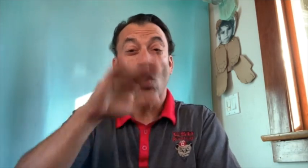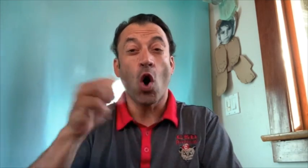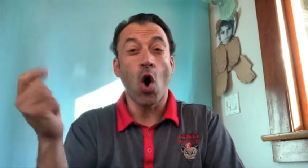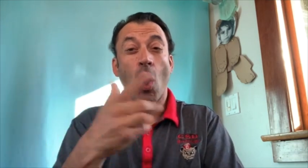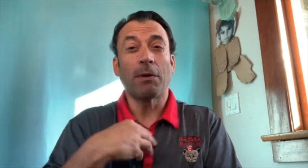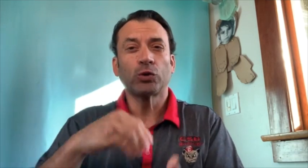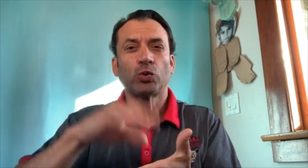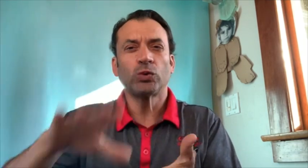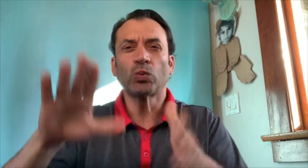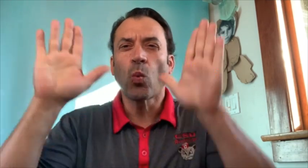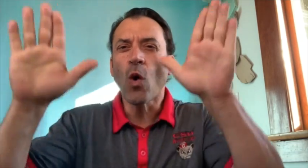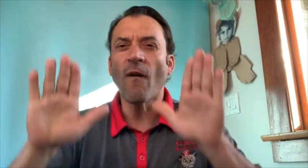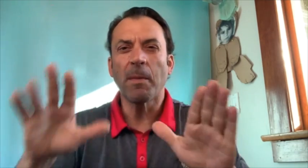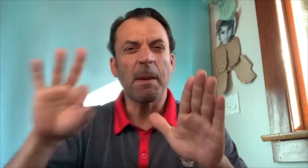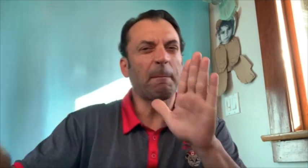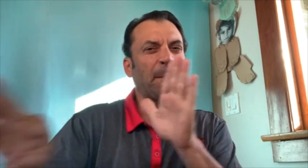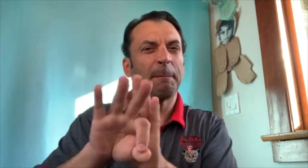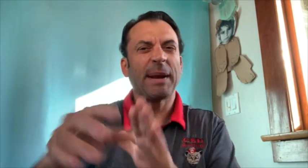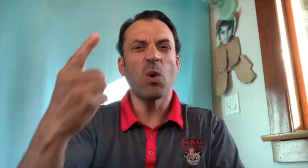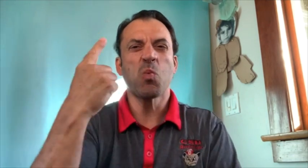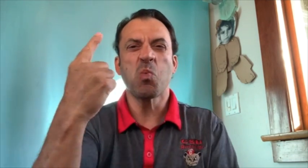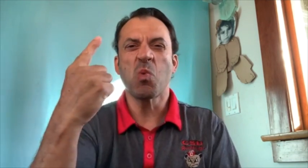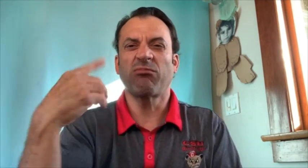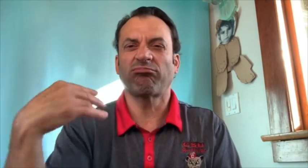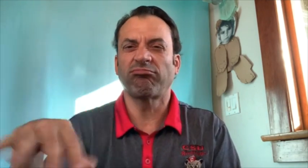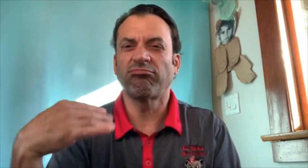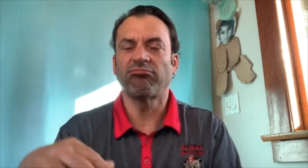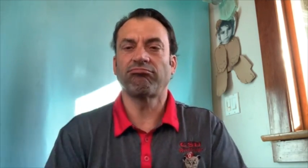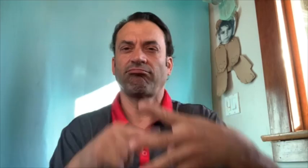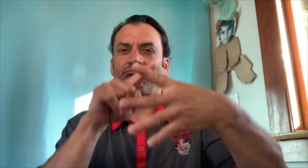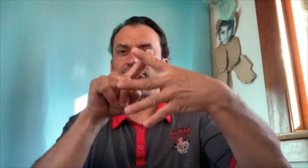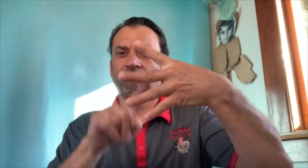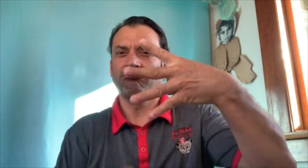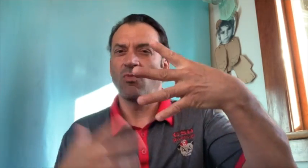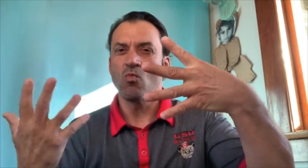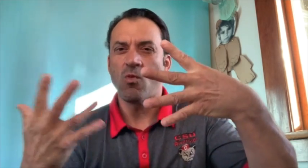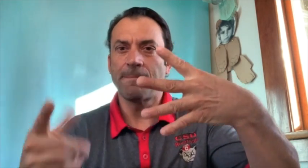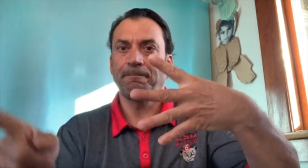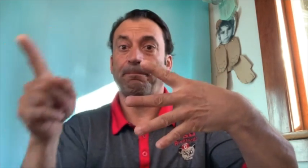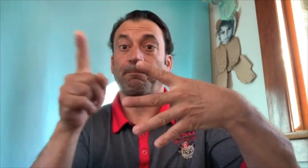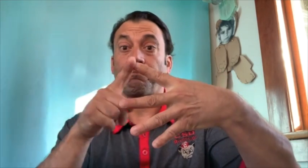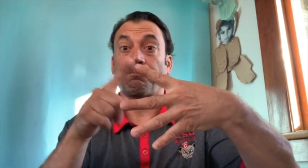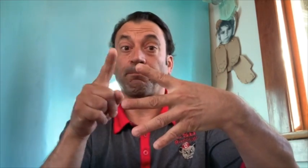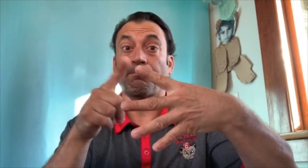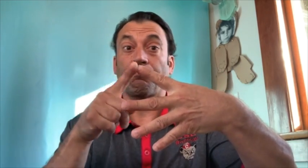Knowing that all my students are awesome. But I had to narrow it down to